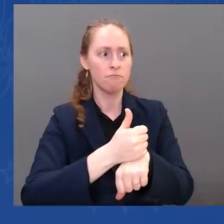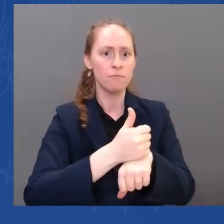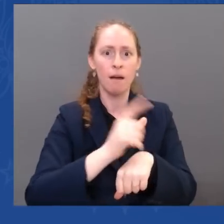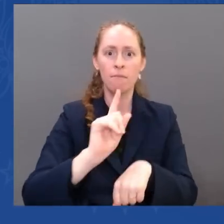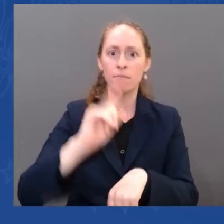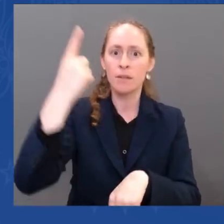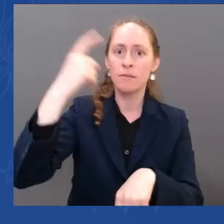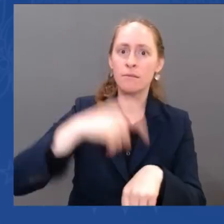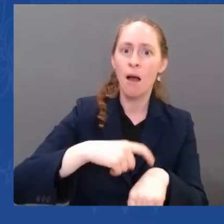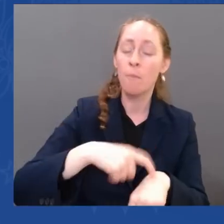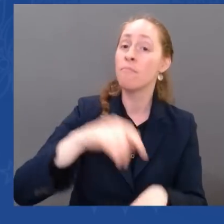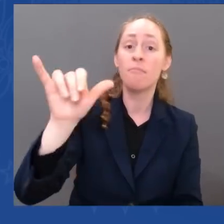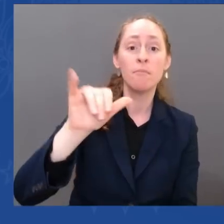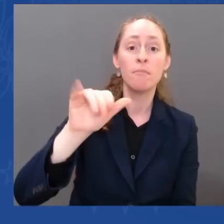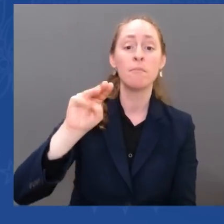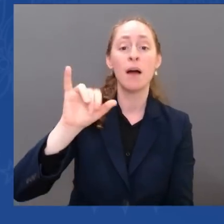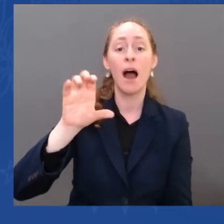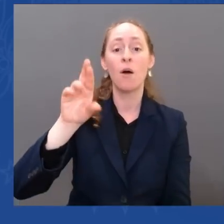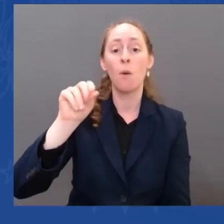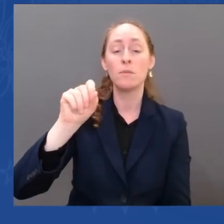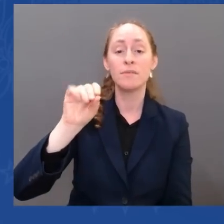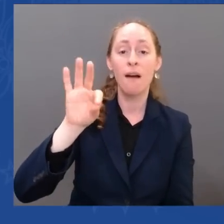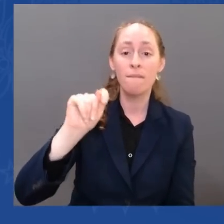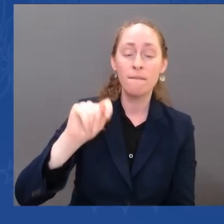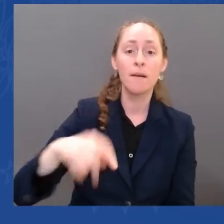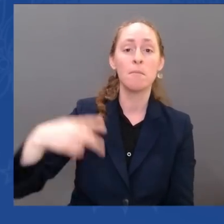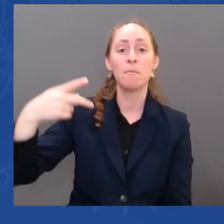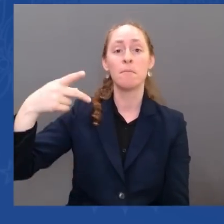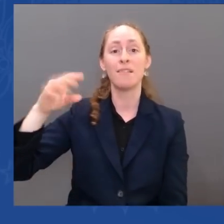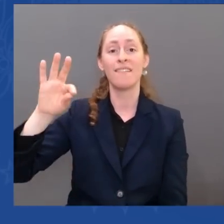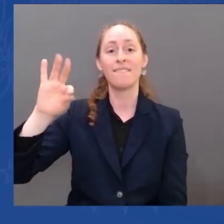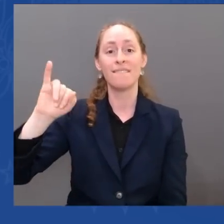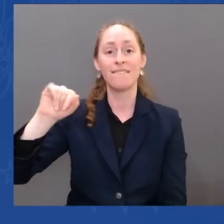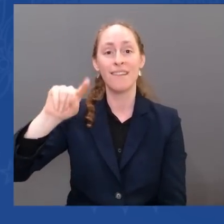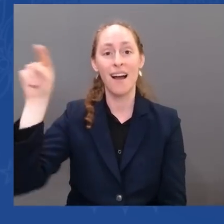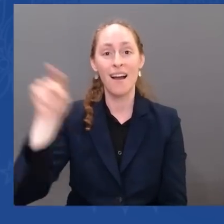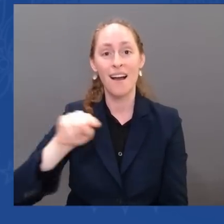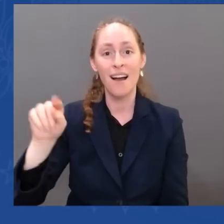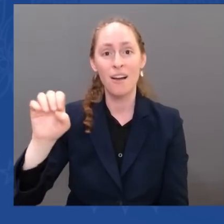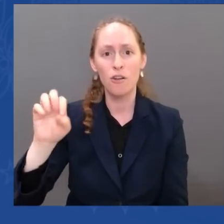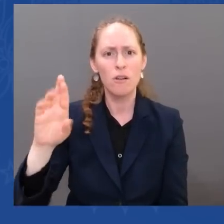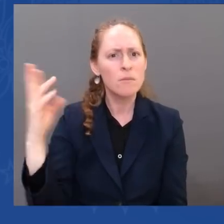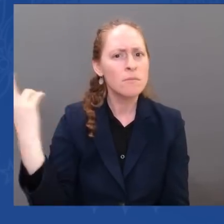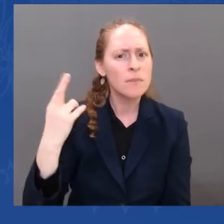They're doing so because they see a country that has an advantageous geographic position,